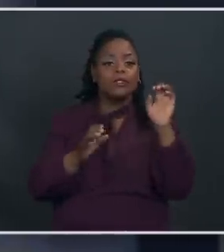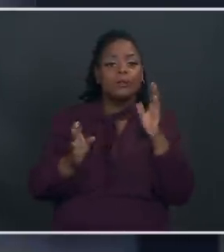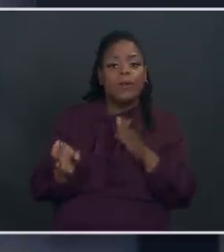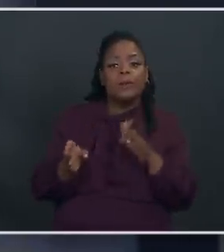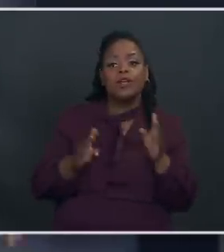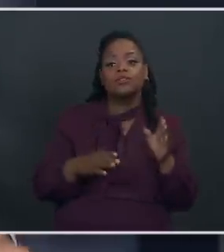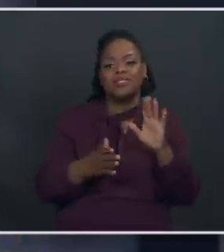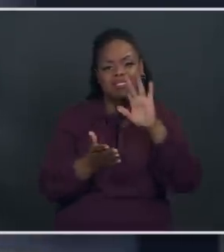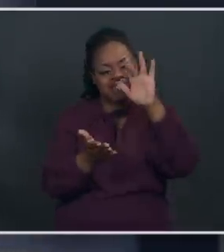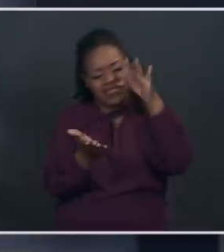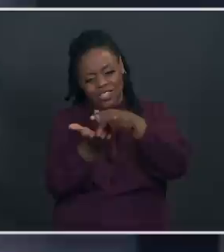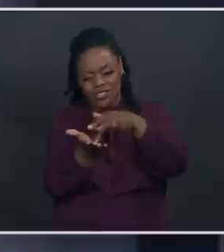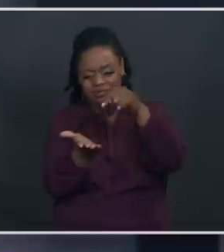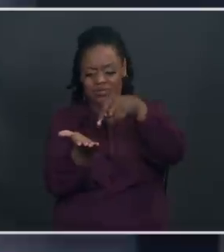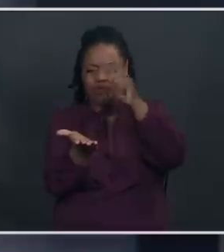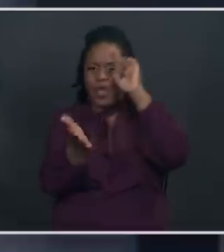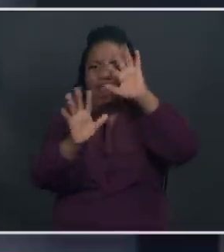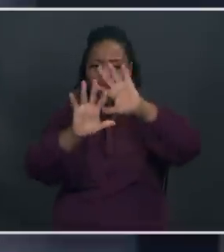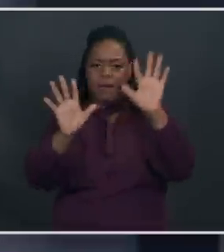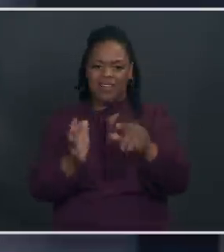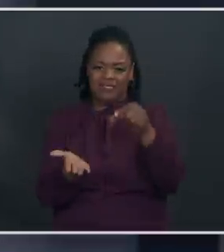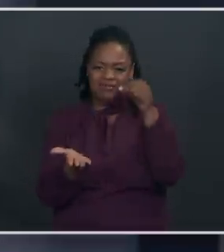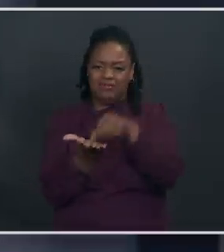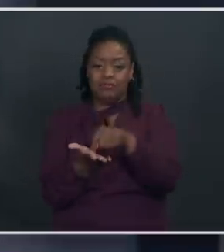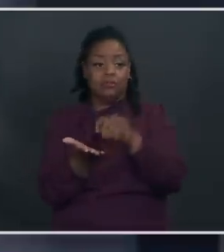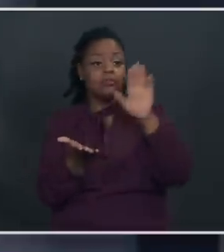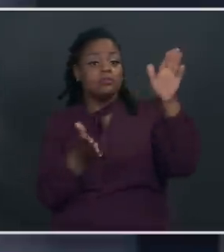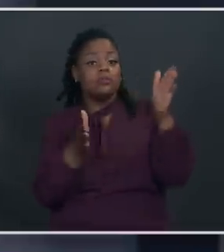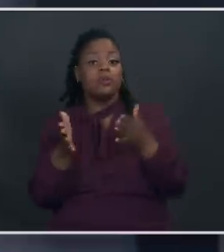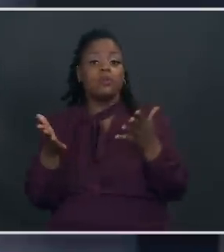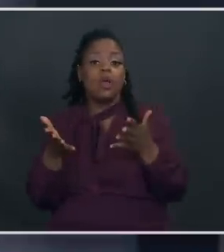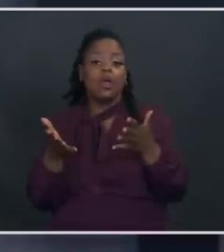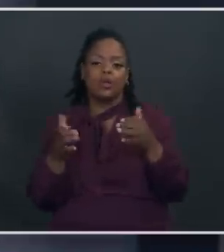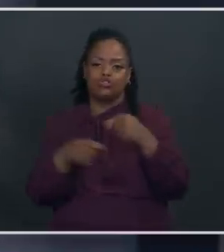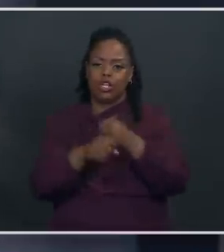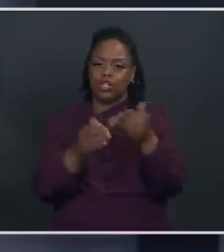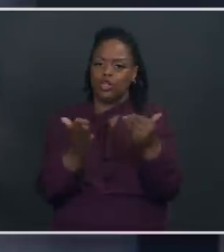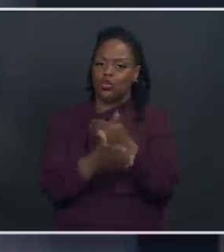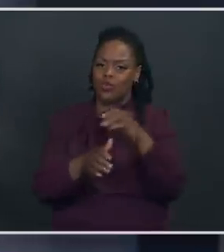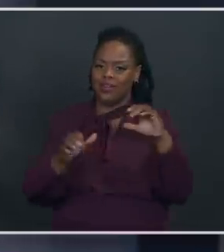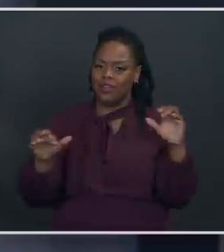across the federal agencies and departments sorely needed. And most importantly,